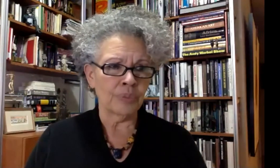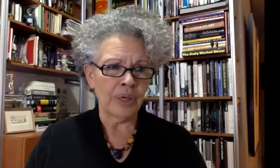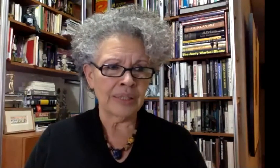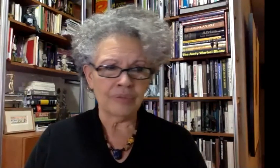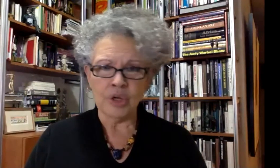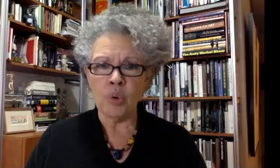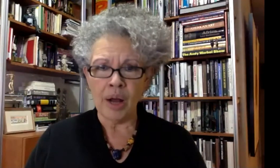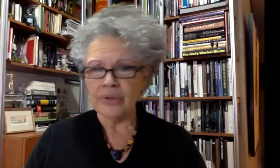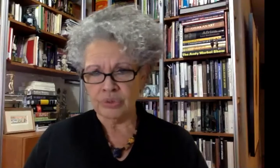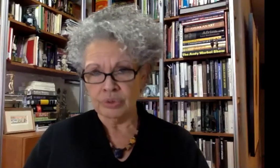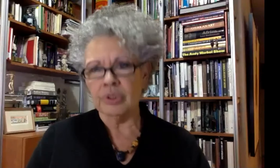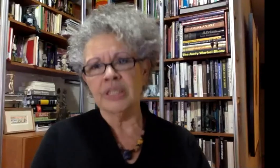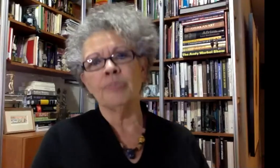believe it and live it.